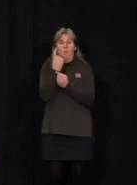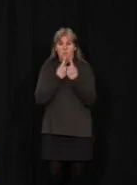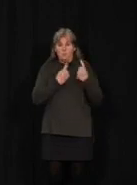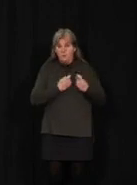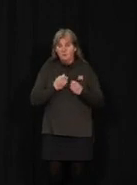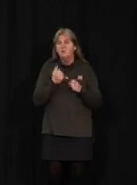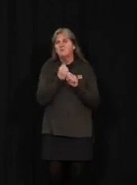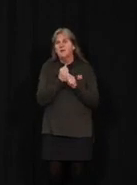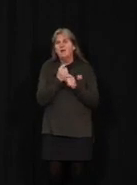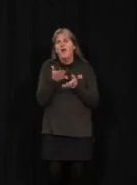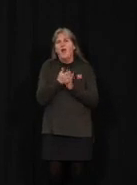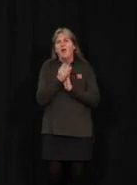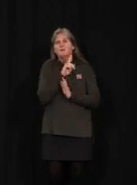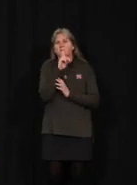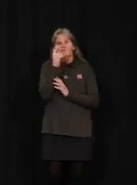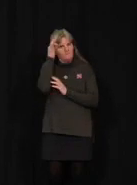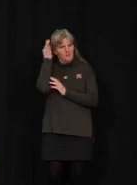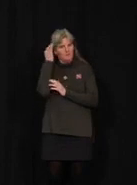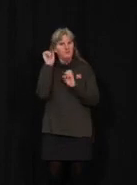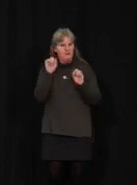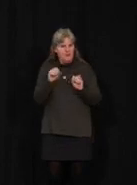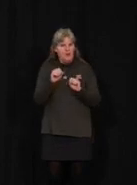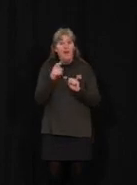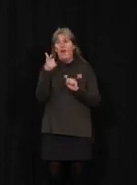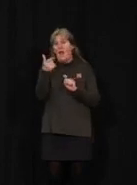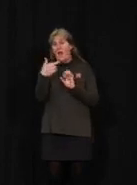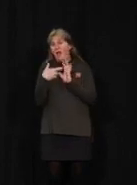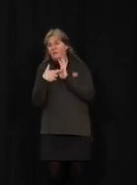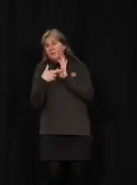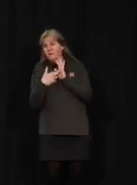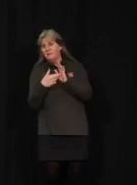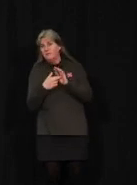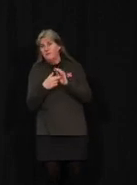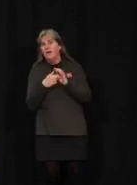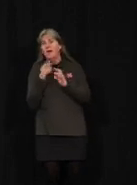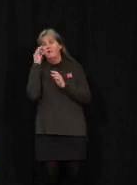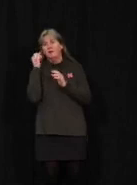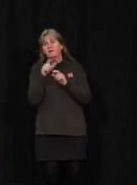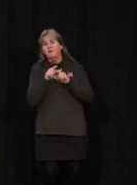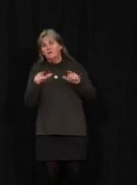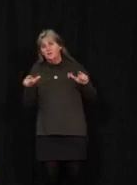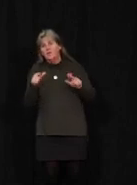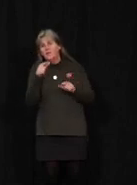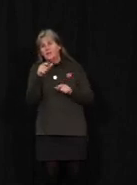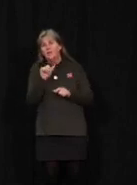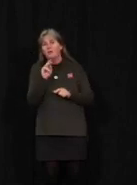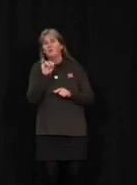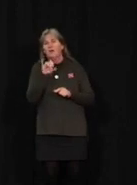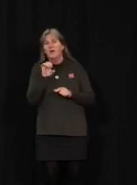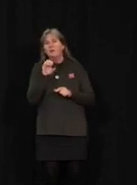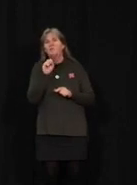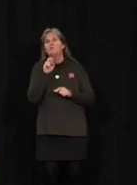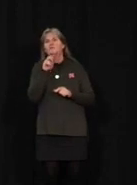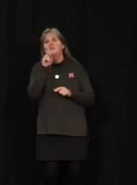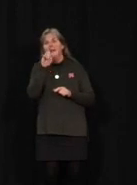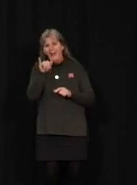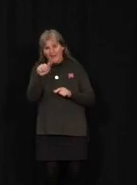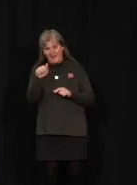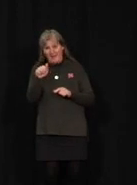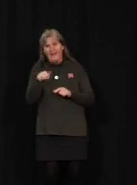We have a representative with us from the French language servics directorate to translate those questions for those who do not speak French.